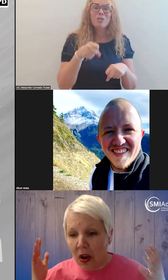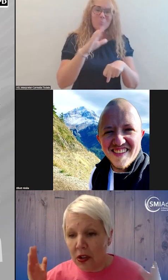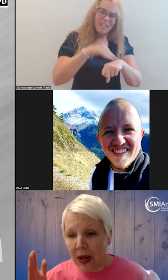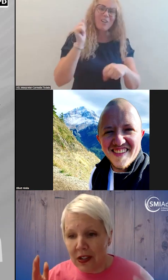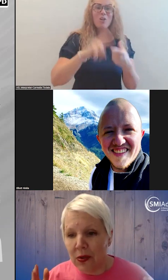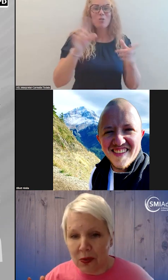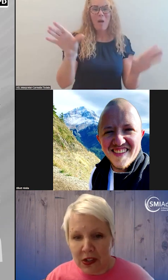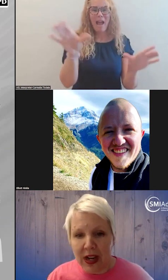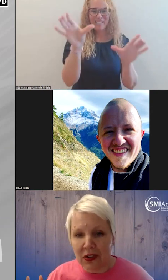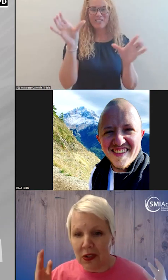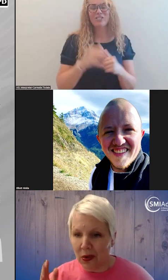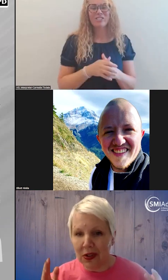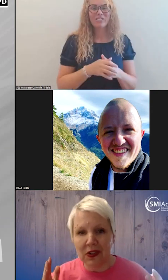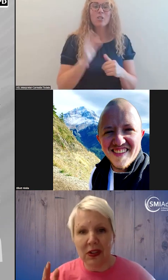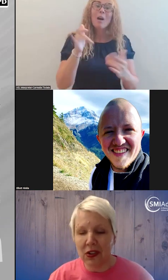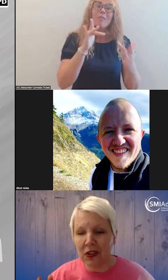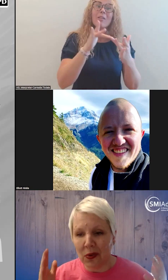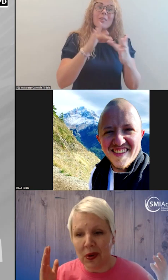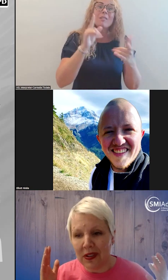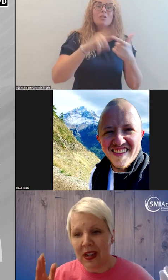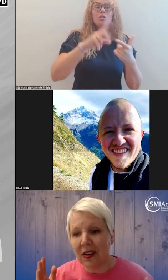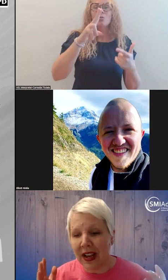ALL YOU HAVE TO DO IS REACH OUT TO UNICORN SOLUTIONS OR CENTER OF